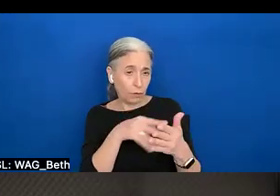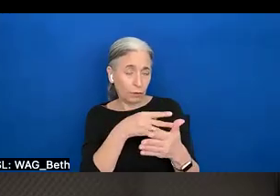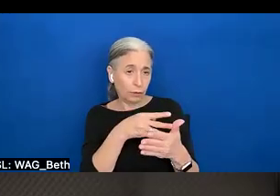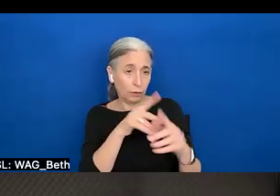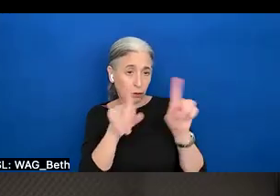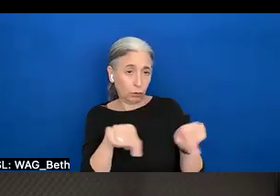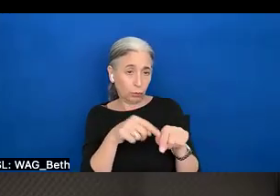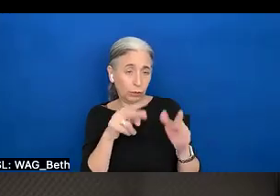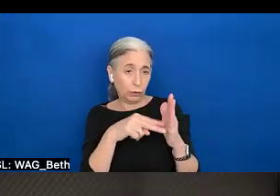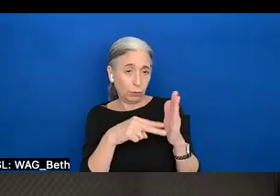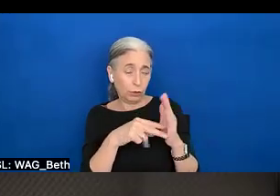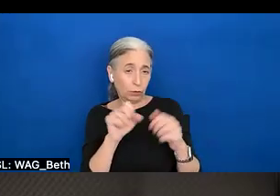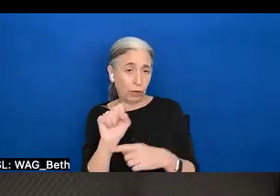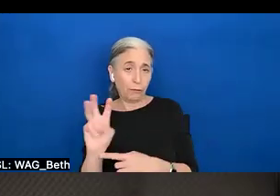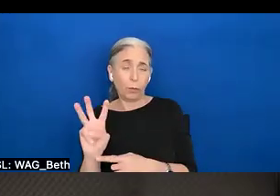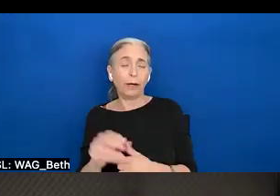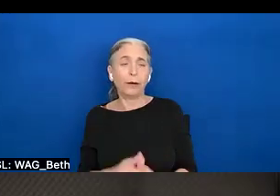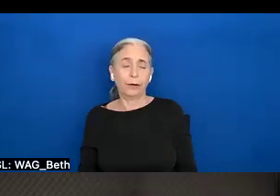screen reader software, okay?